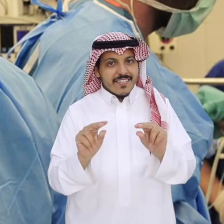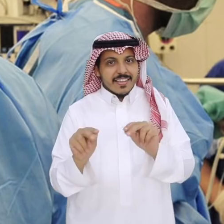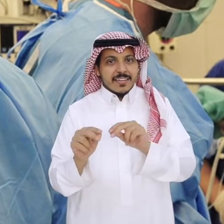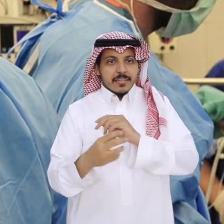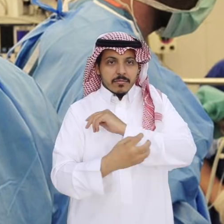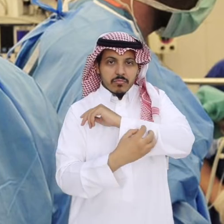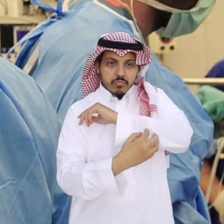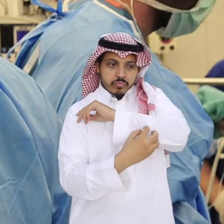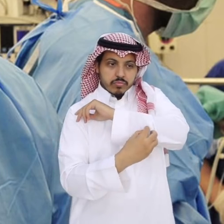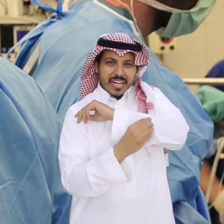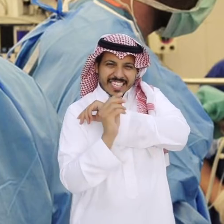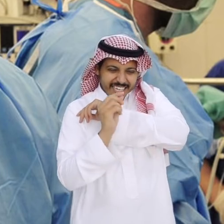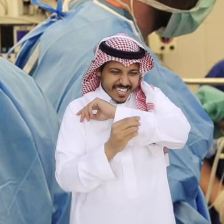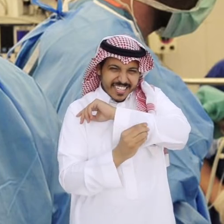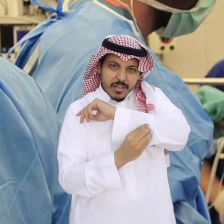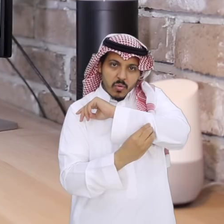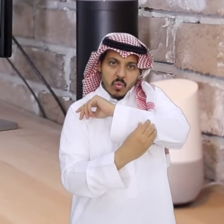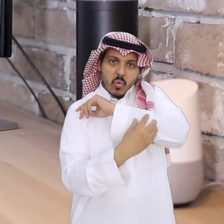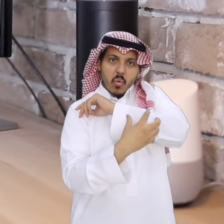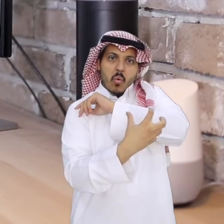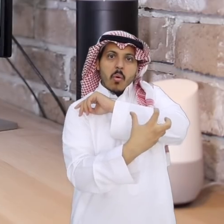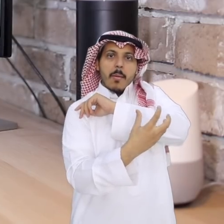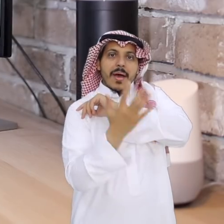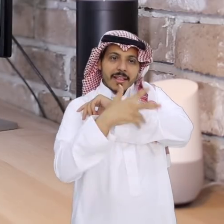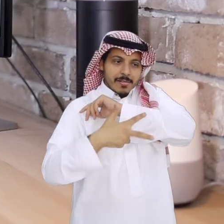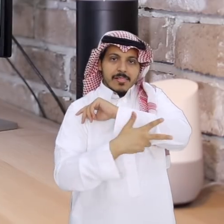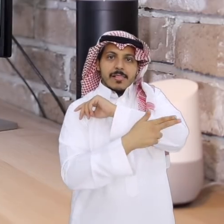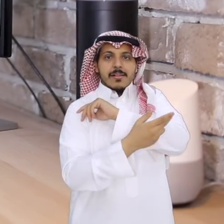After planting it on her hand, it will be planted again in the right place.